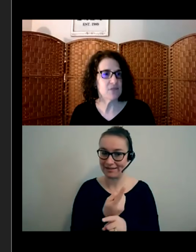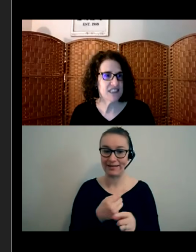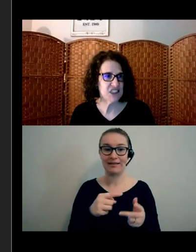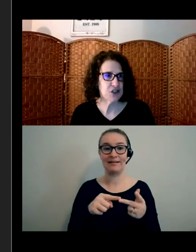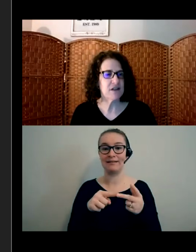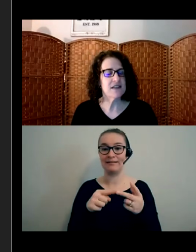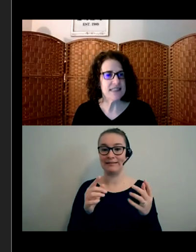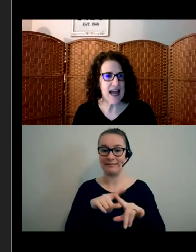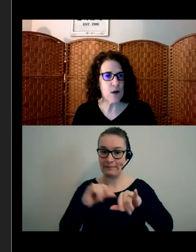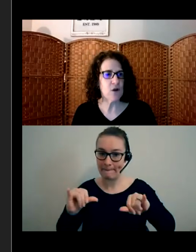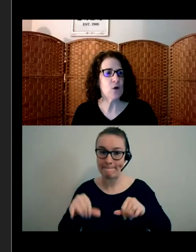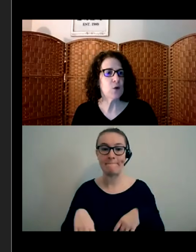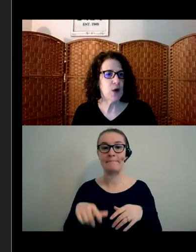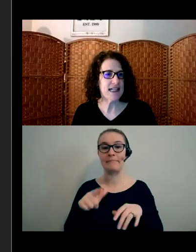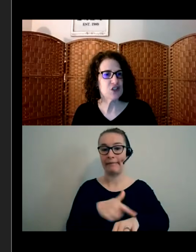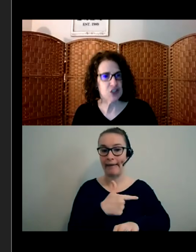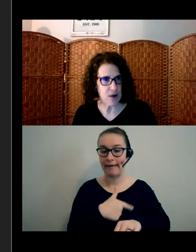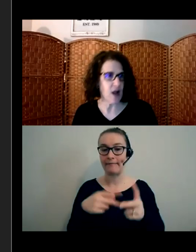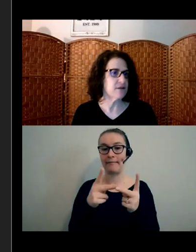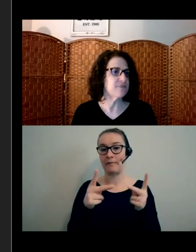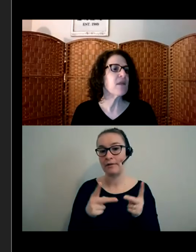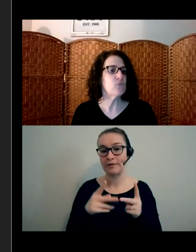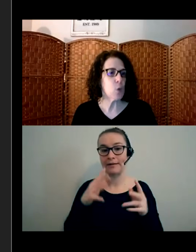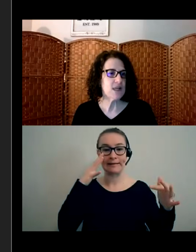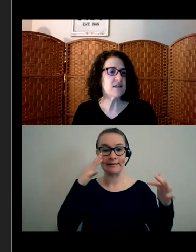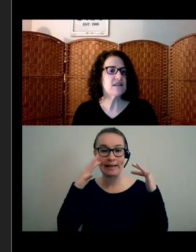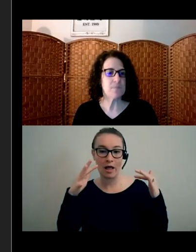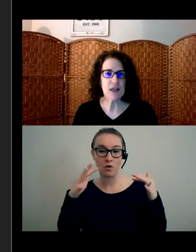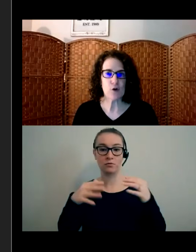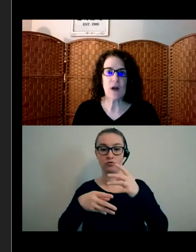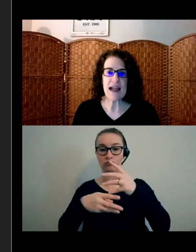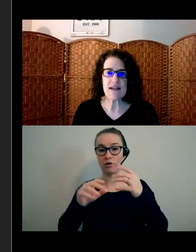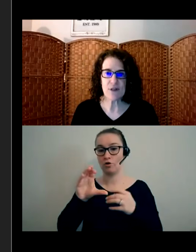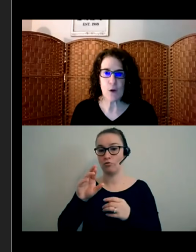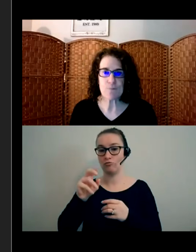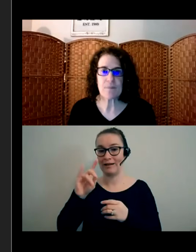Position. Sound. Credit/chyron. Voice. Speaker. And flow.